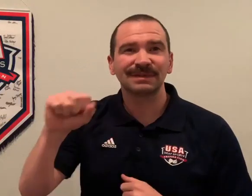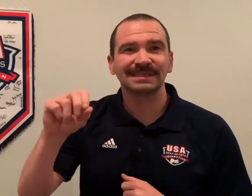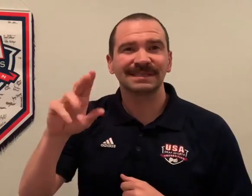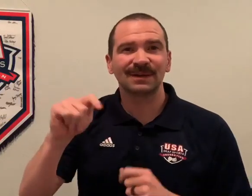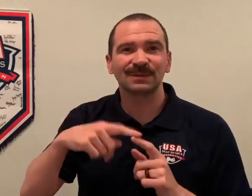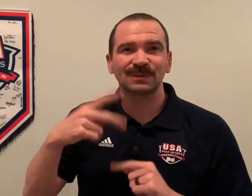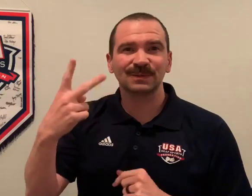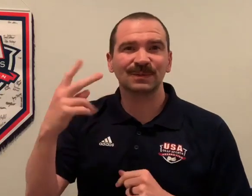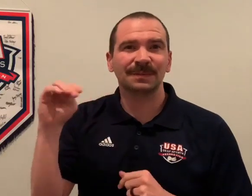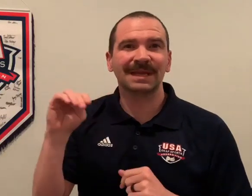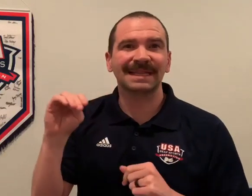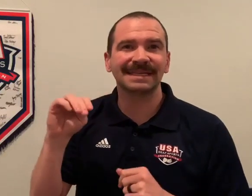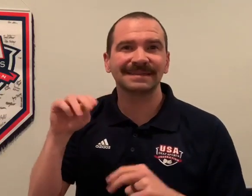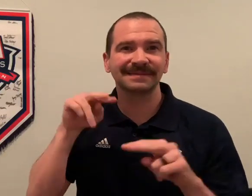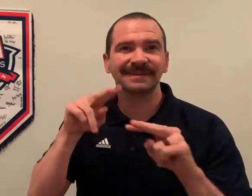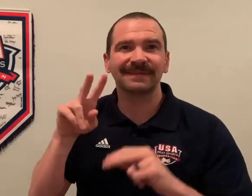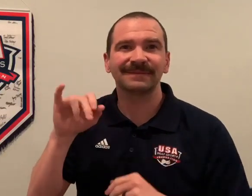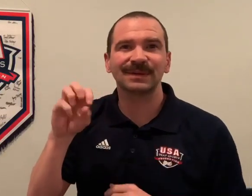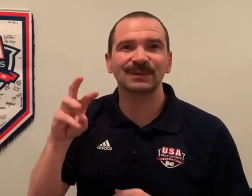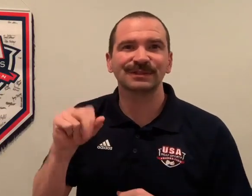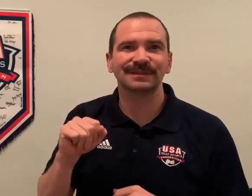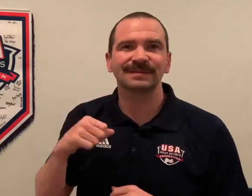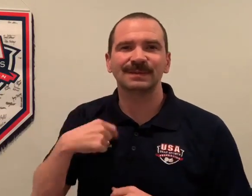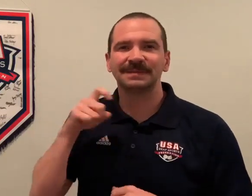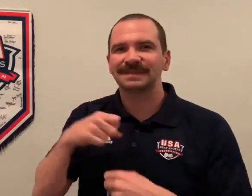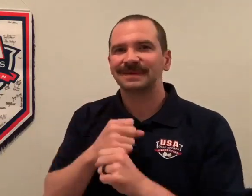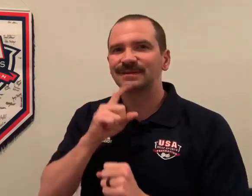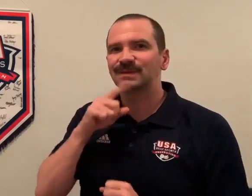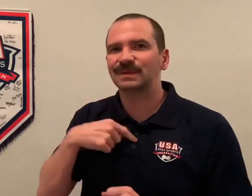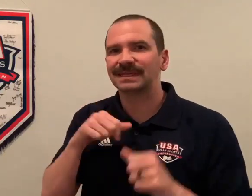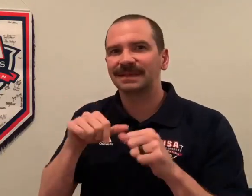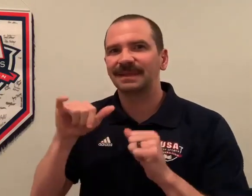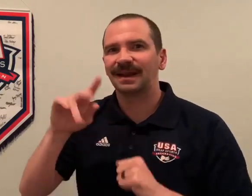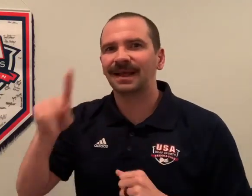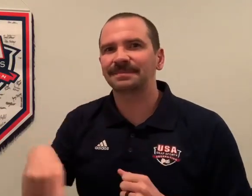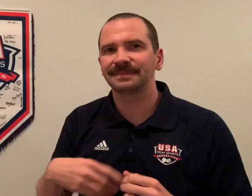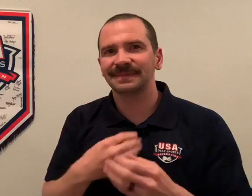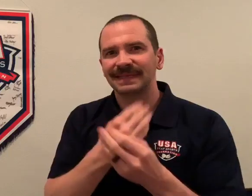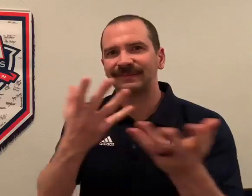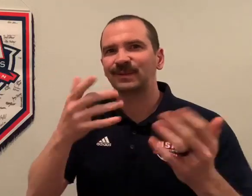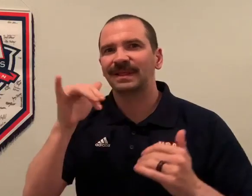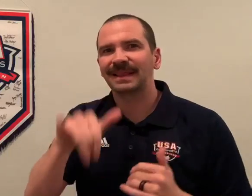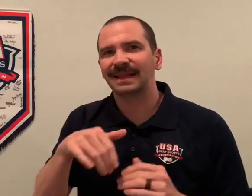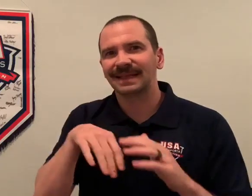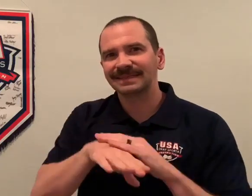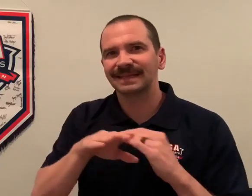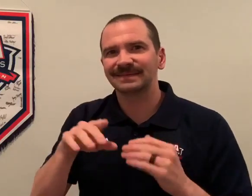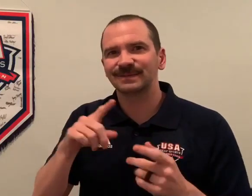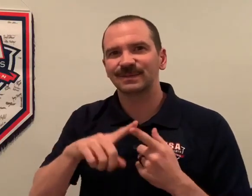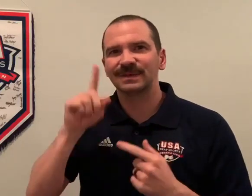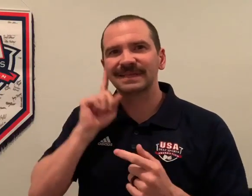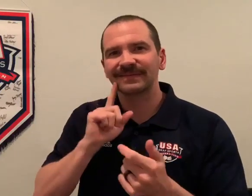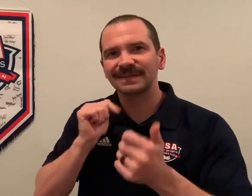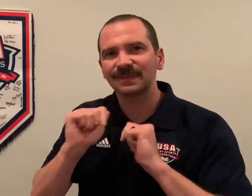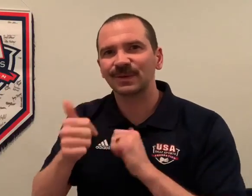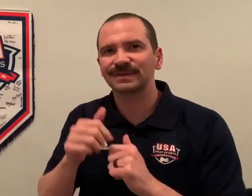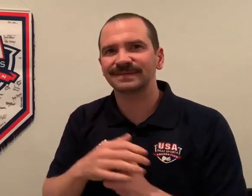We reached 2 million views. We must make sure we continue giving you access to deaf sports